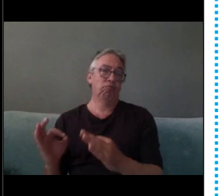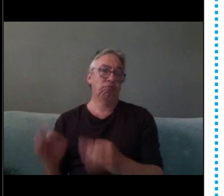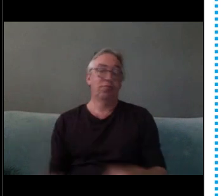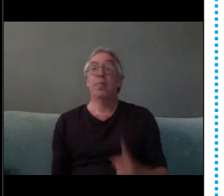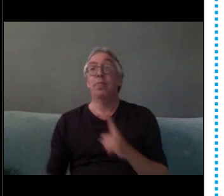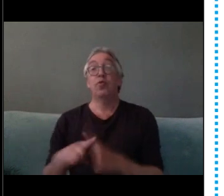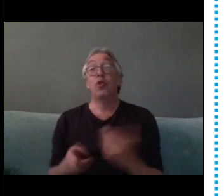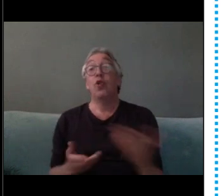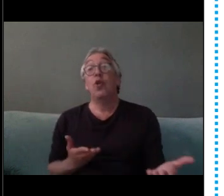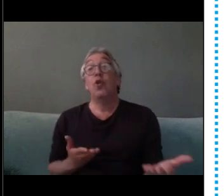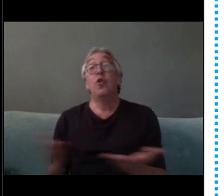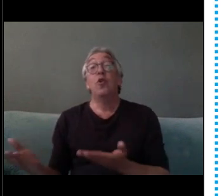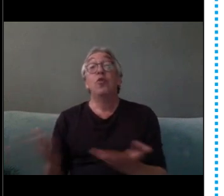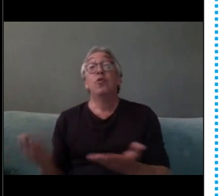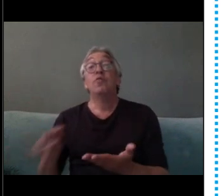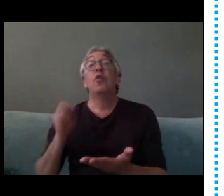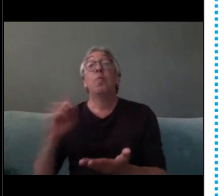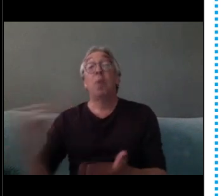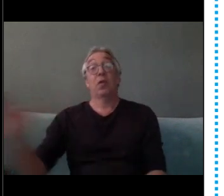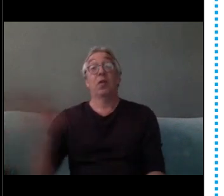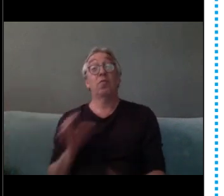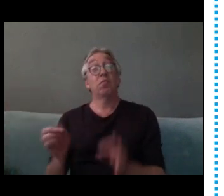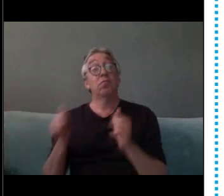with the information about your rights as a passenger.